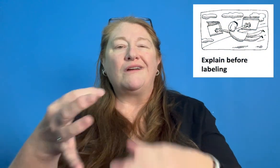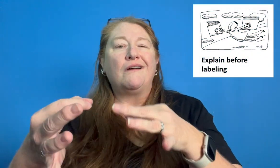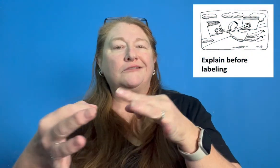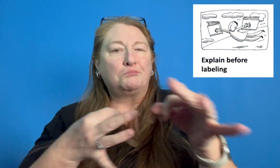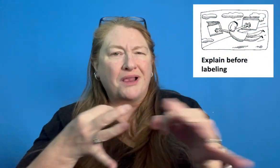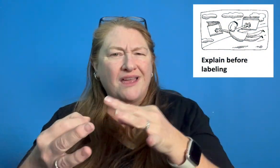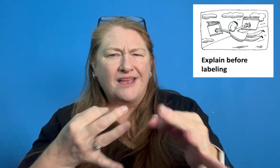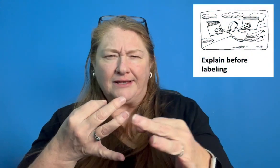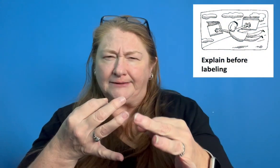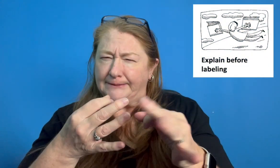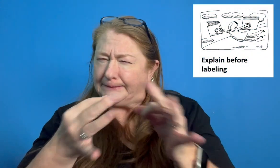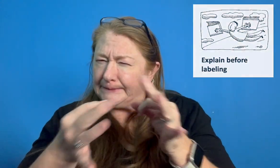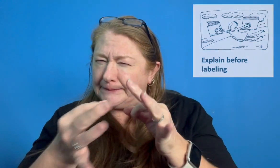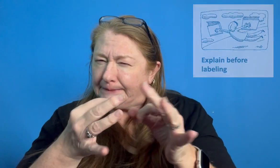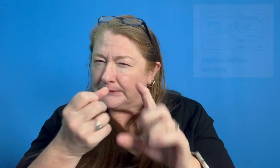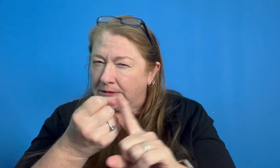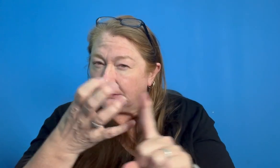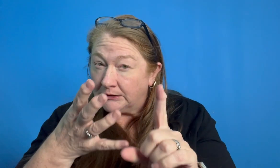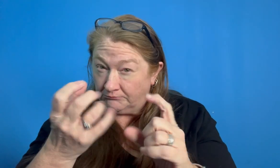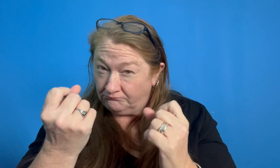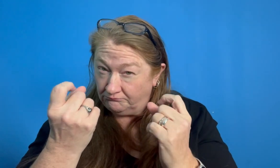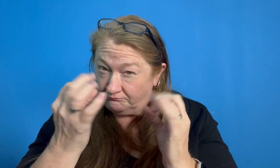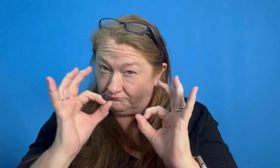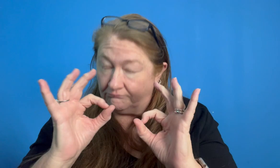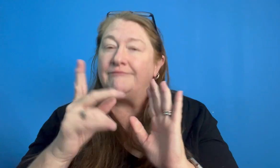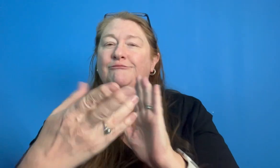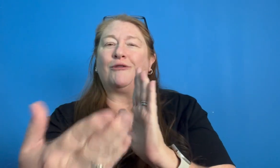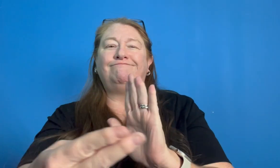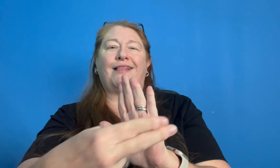Explain before labeling - explain a concept before the student